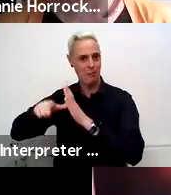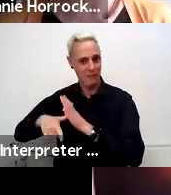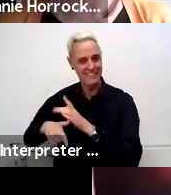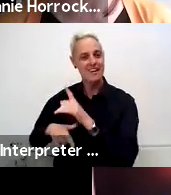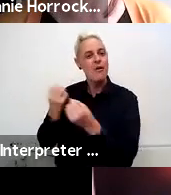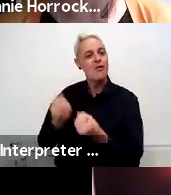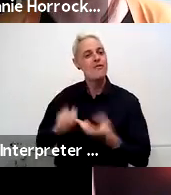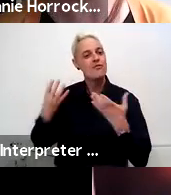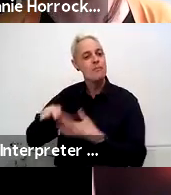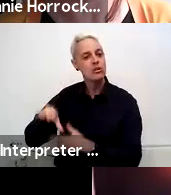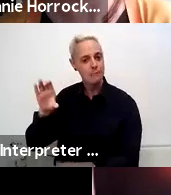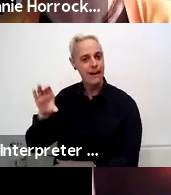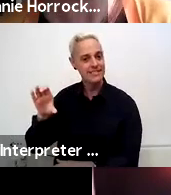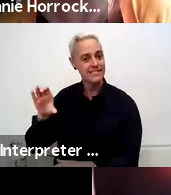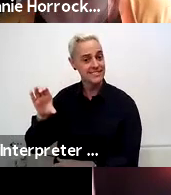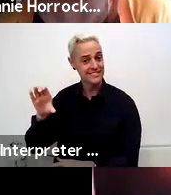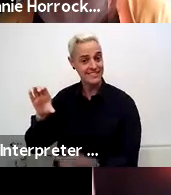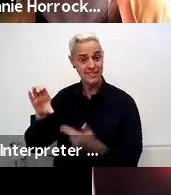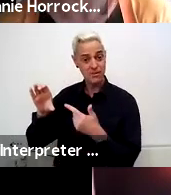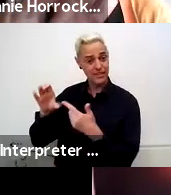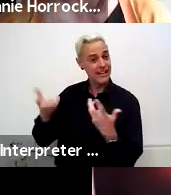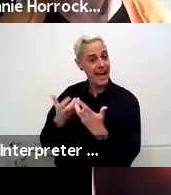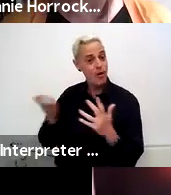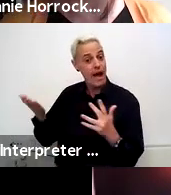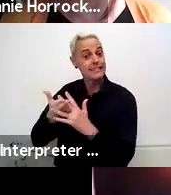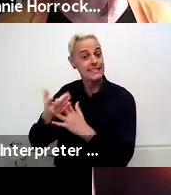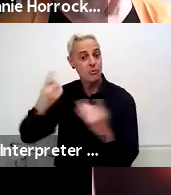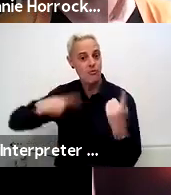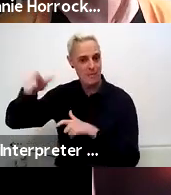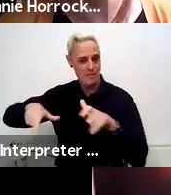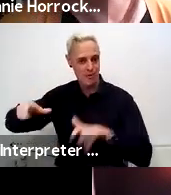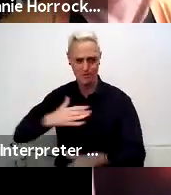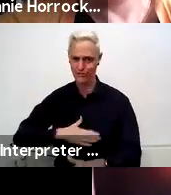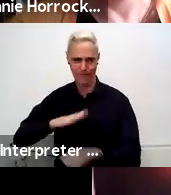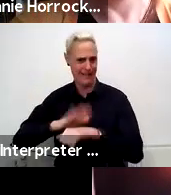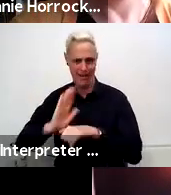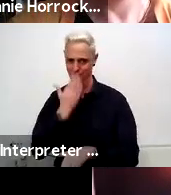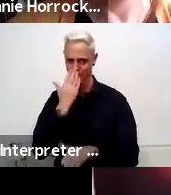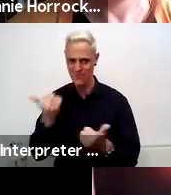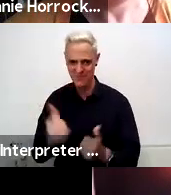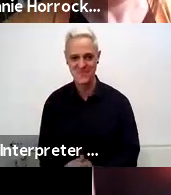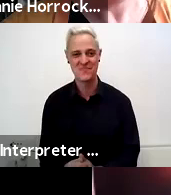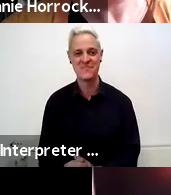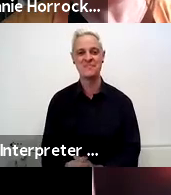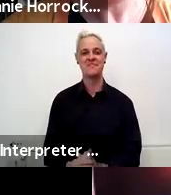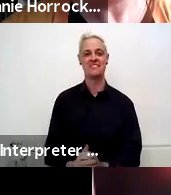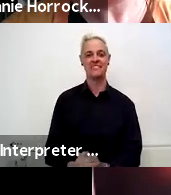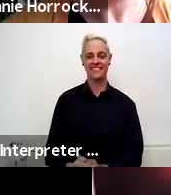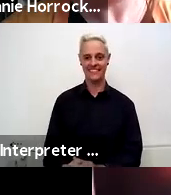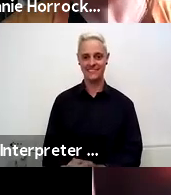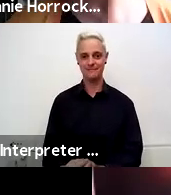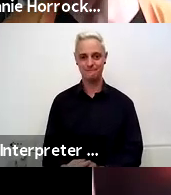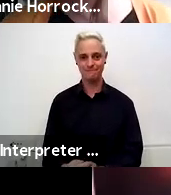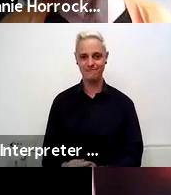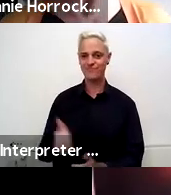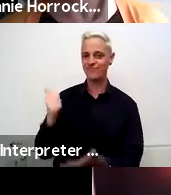free bus passes, when that's equivalent and can we do it in a way that makes it accessible, so we have run out of time.